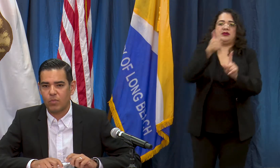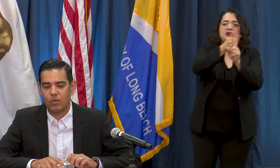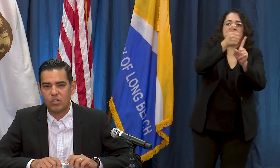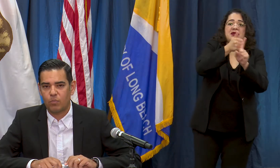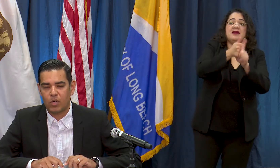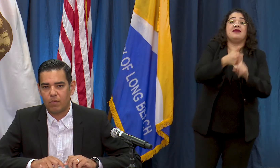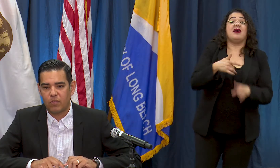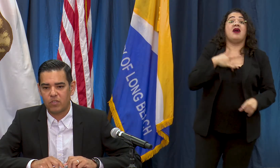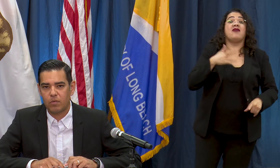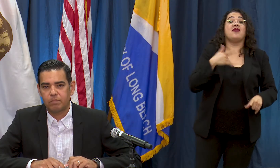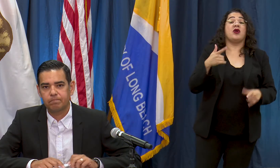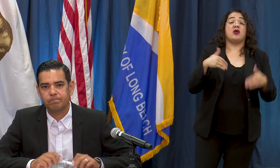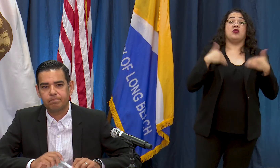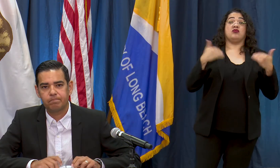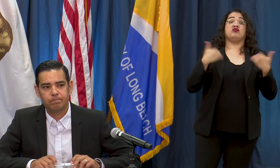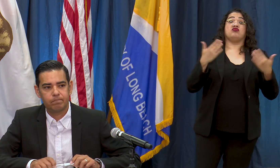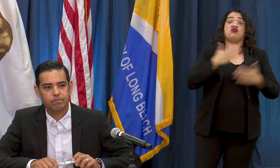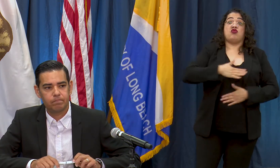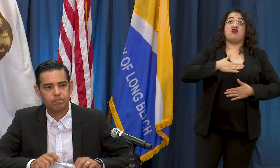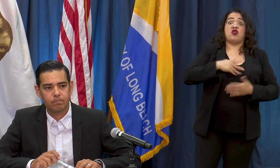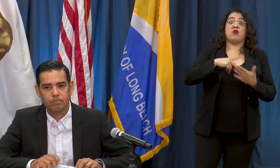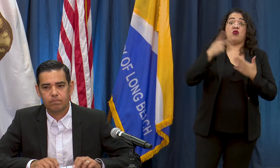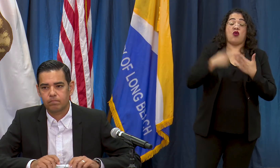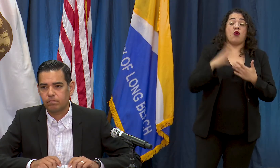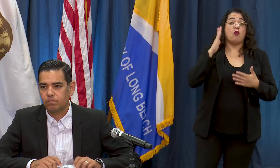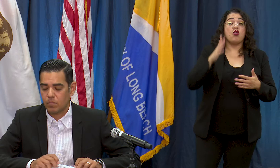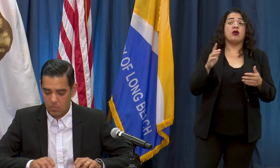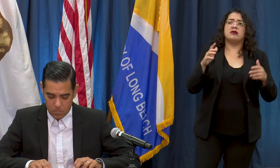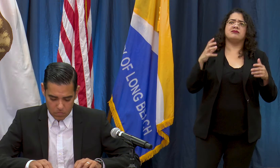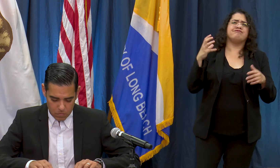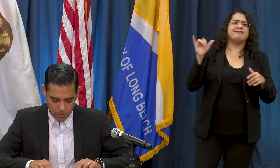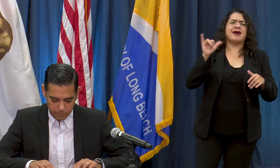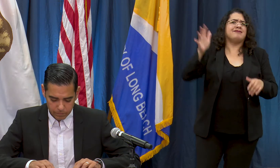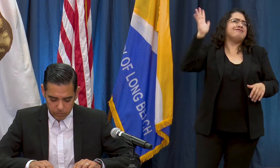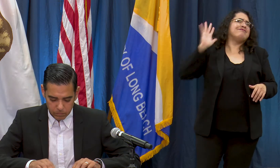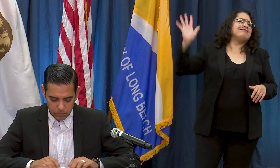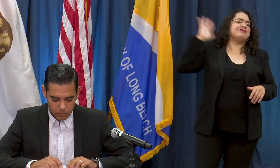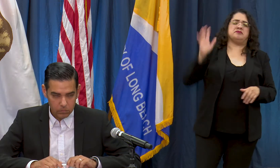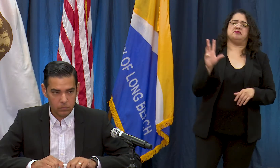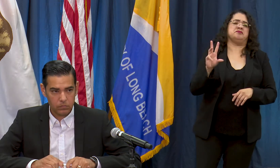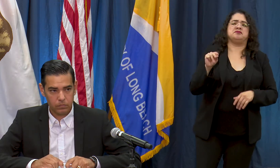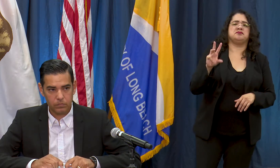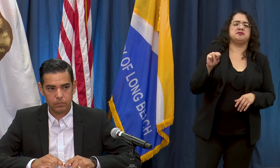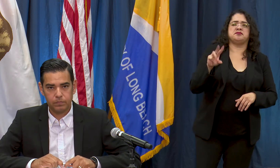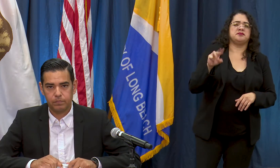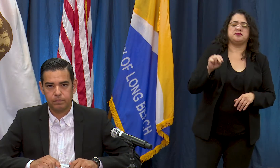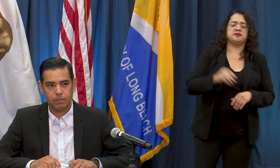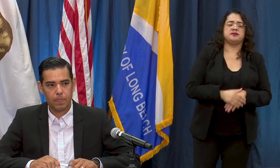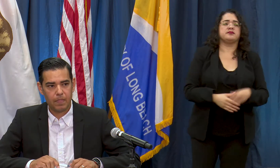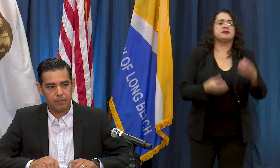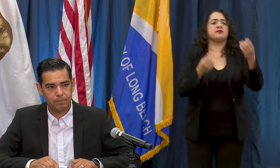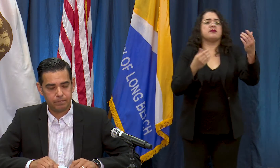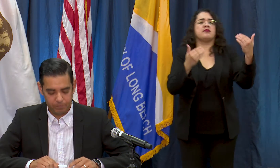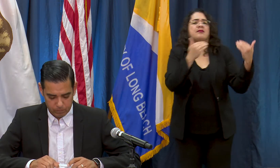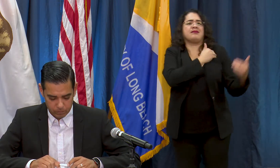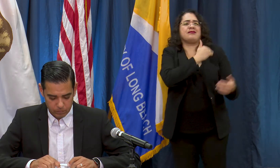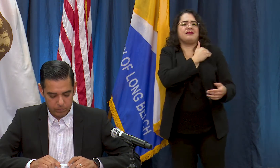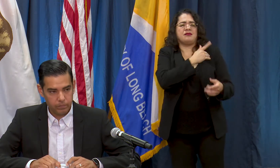of recreation program over the summer. Mayor, this rental assistance is really important a lot of people are asking about this program and we've seen a lot